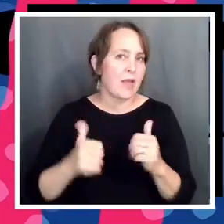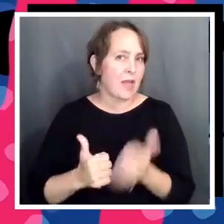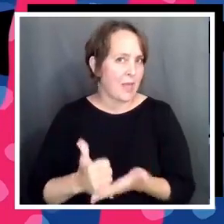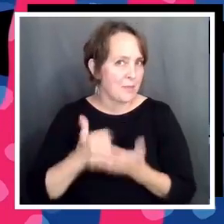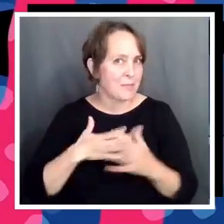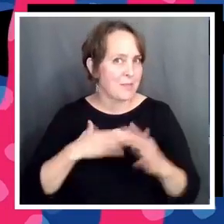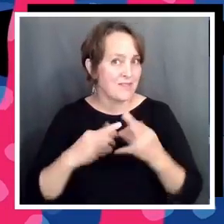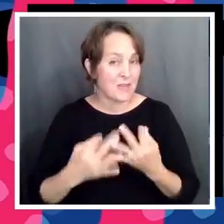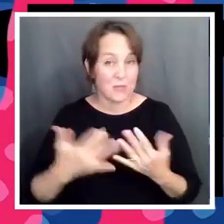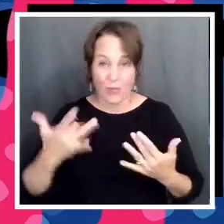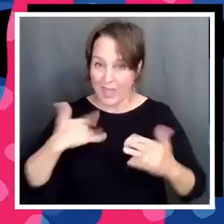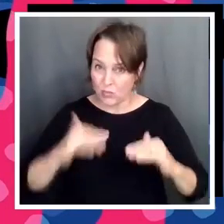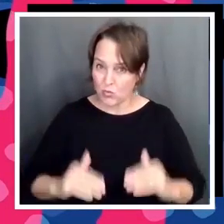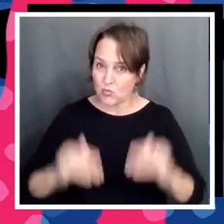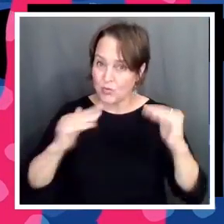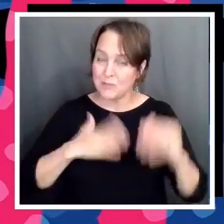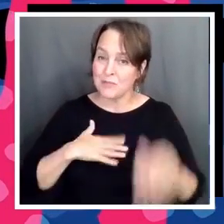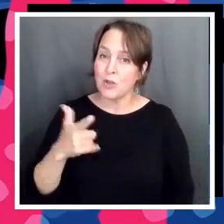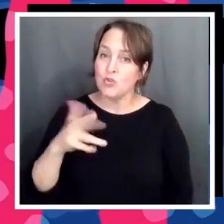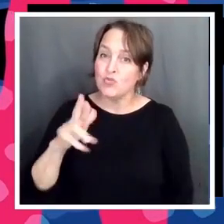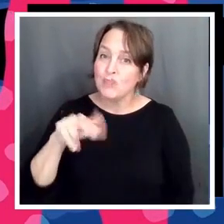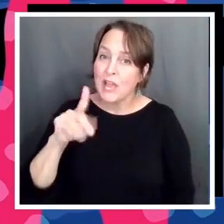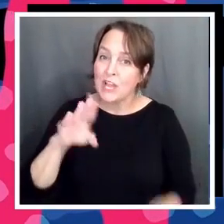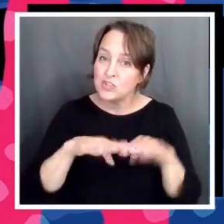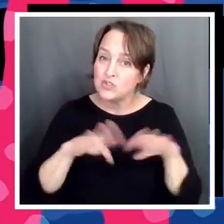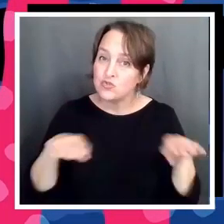HELLO, AND THANK YOU.